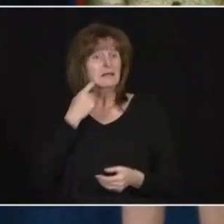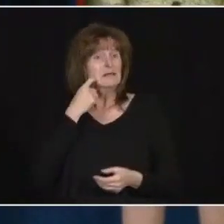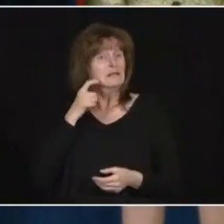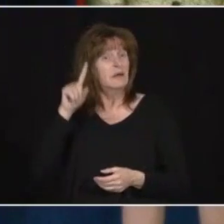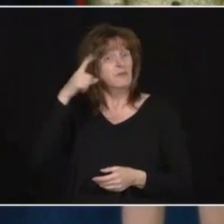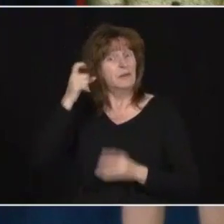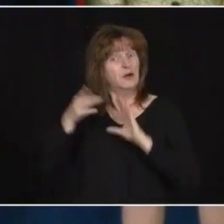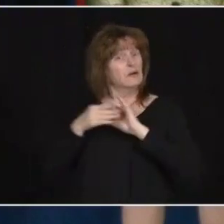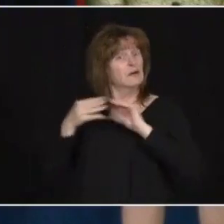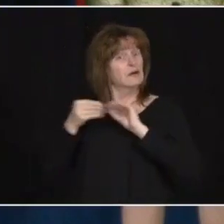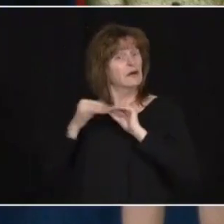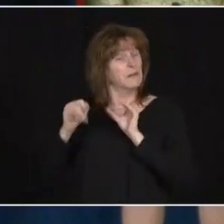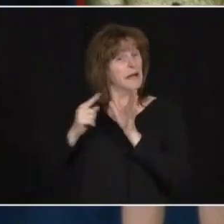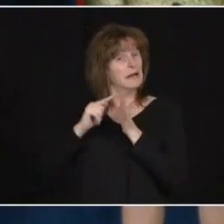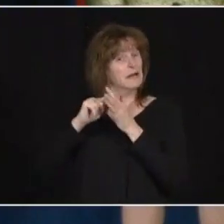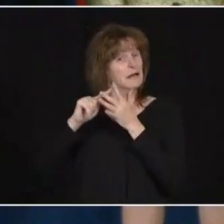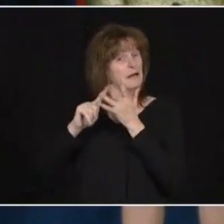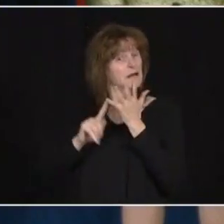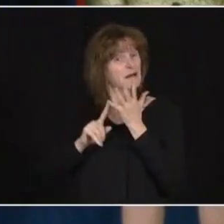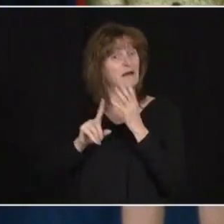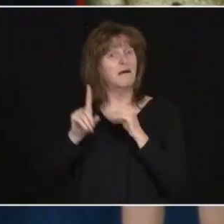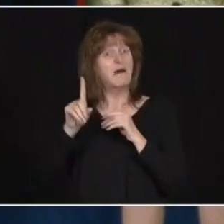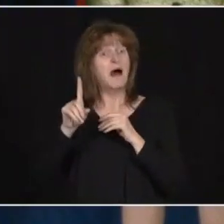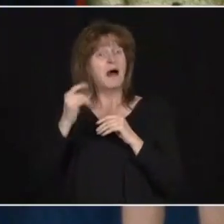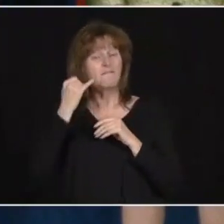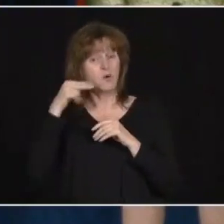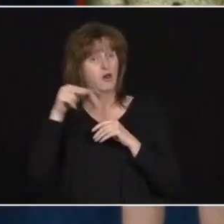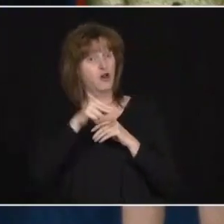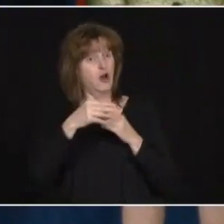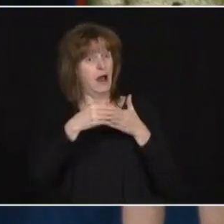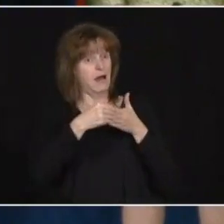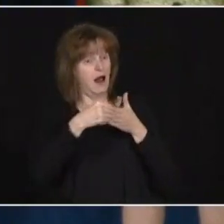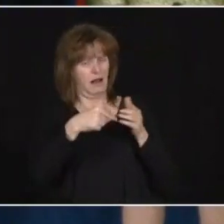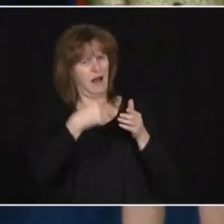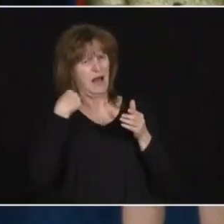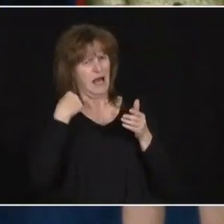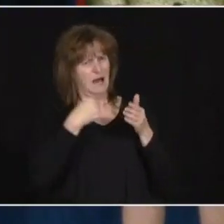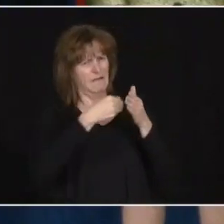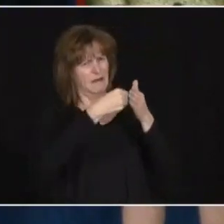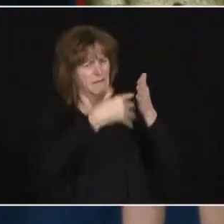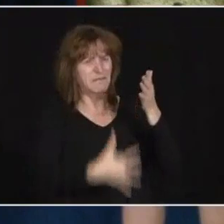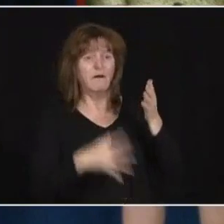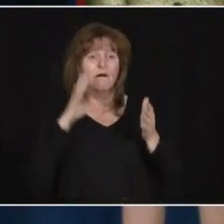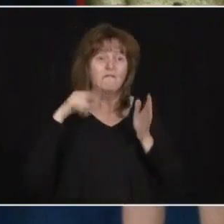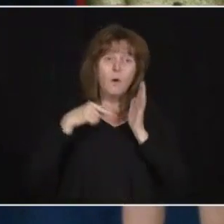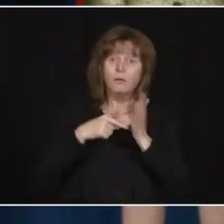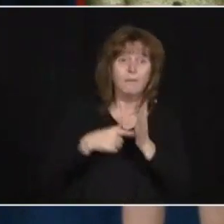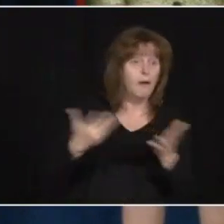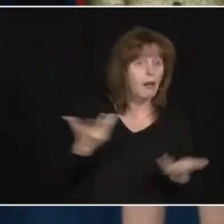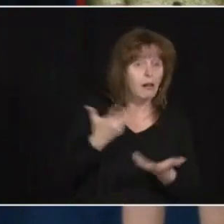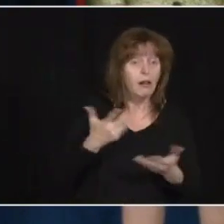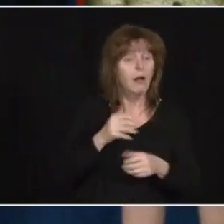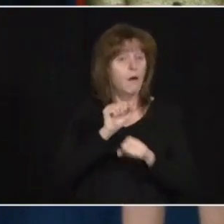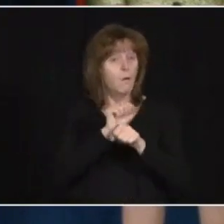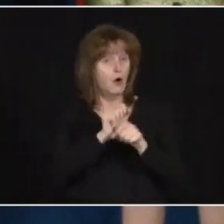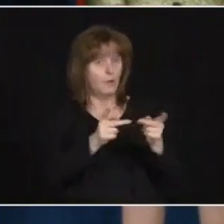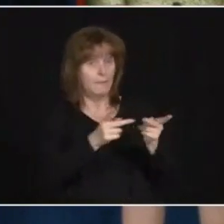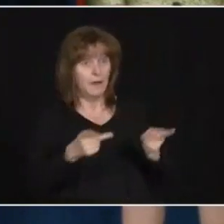Our guidelines have many more, like adding markings and barriers to manage traffic flow, like managing traffic on work sites and restricting the